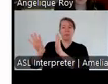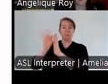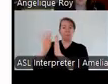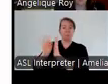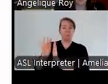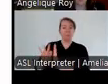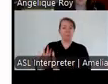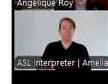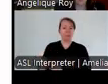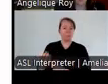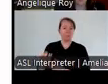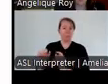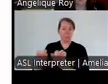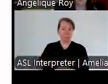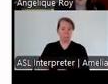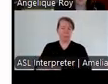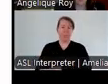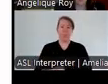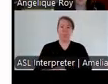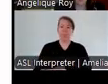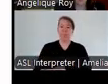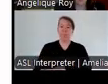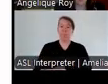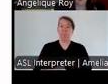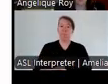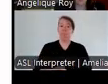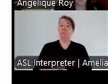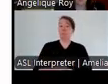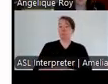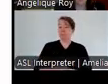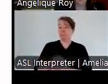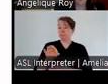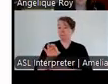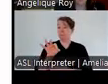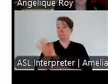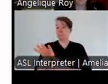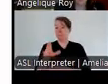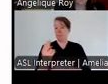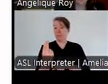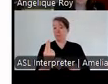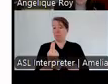as needed, and then save. and just a quick note that the icons we used for this project